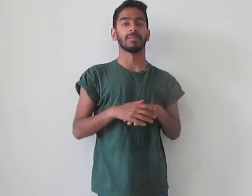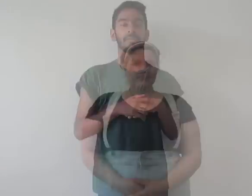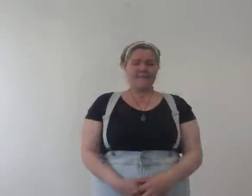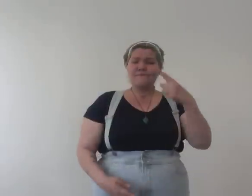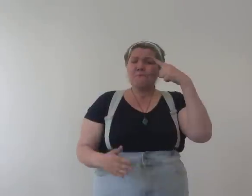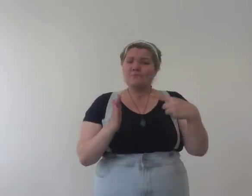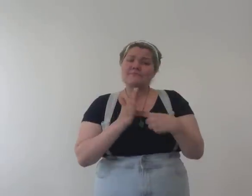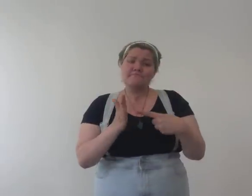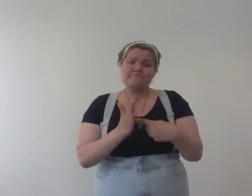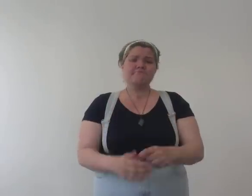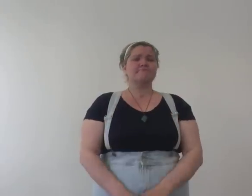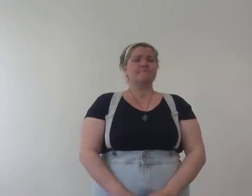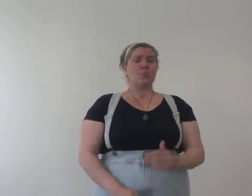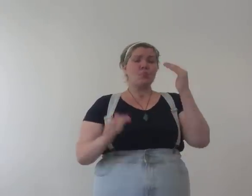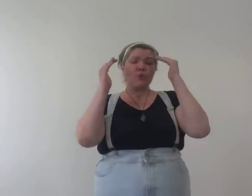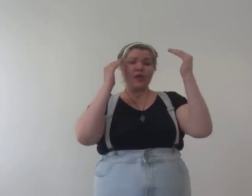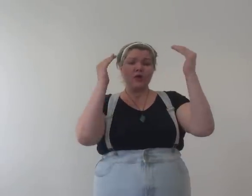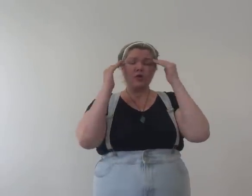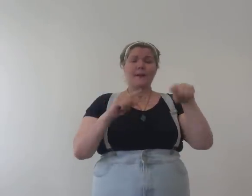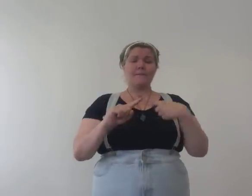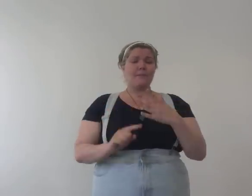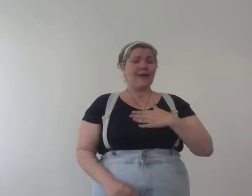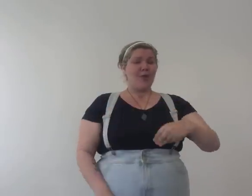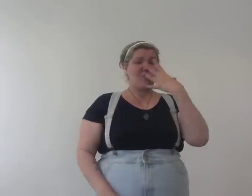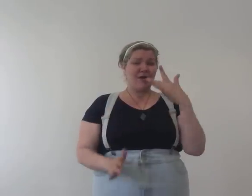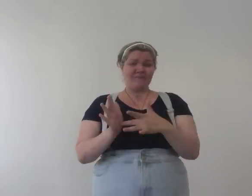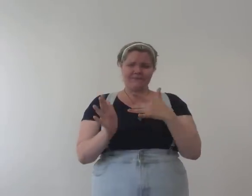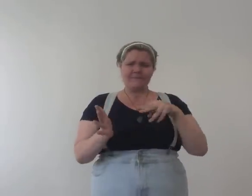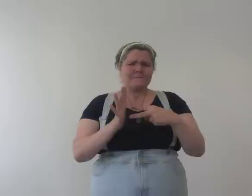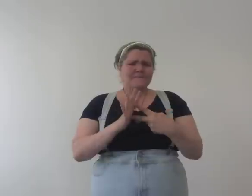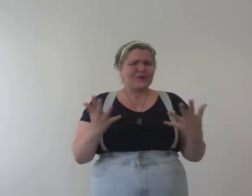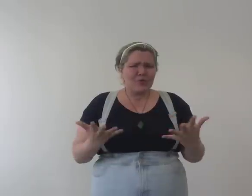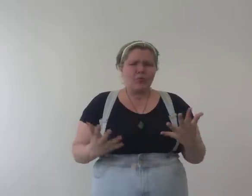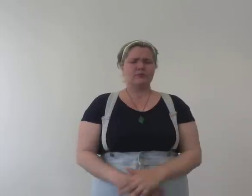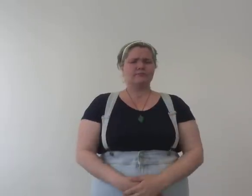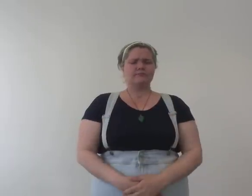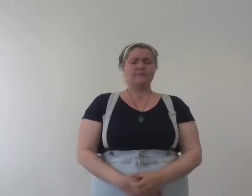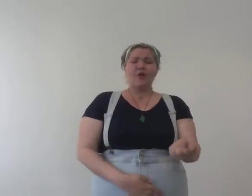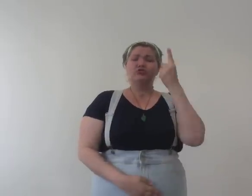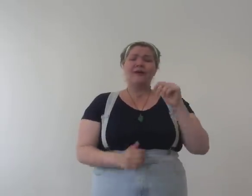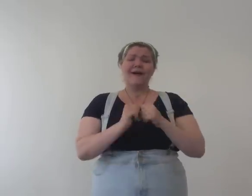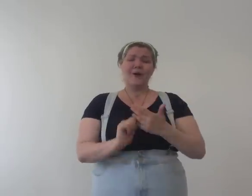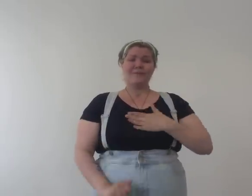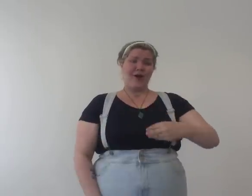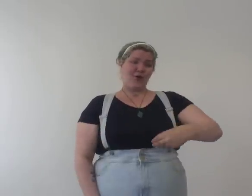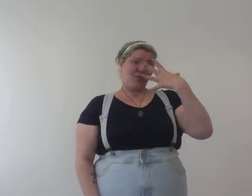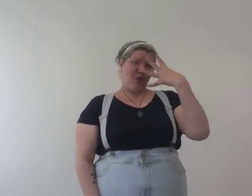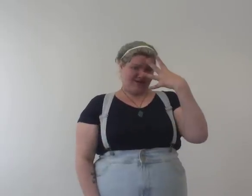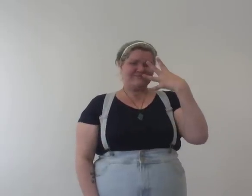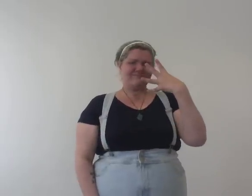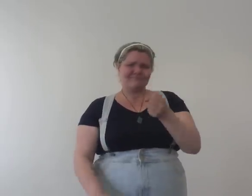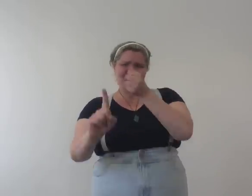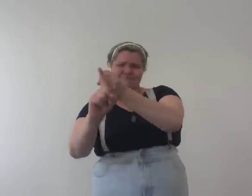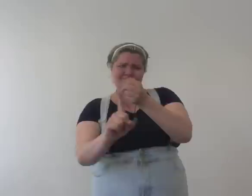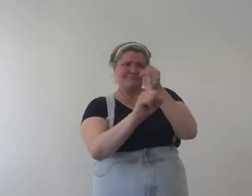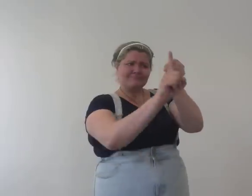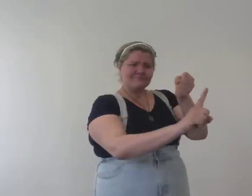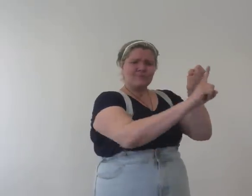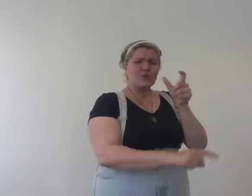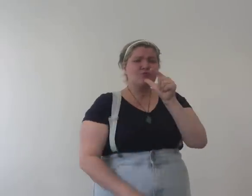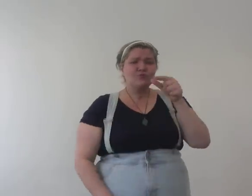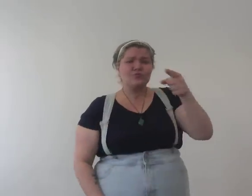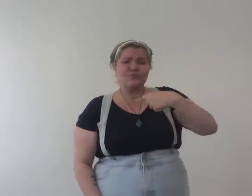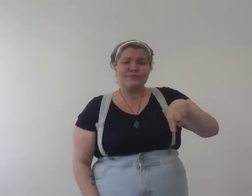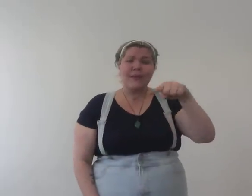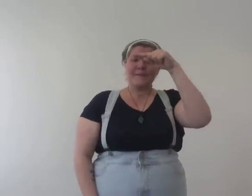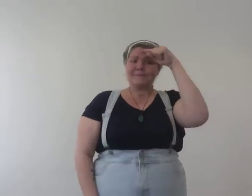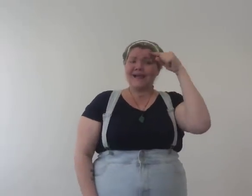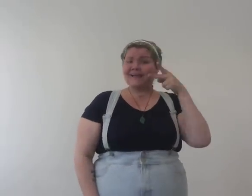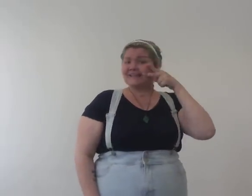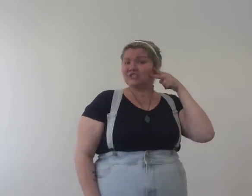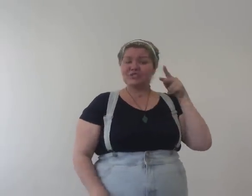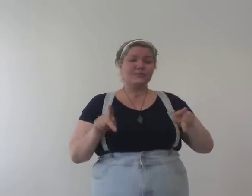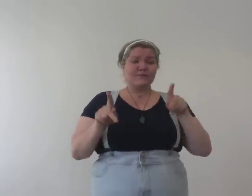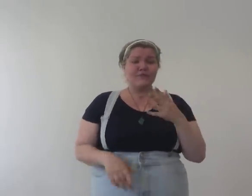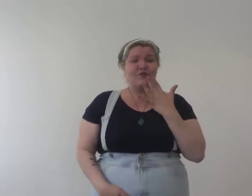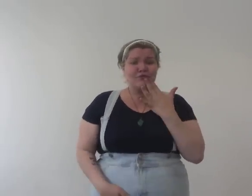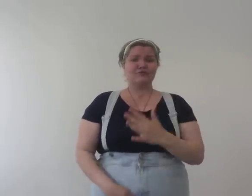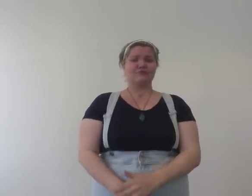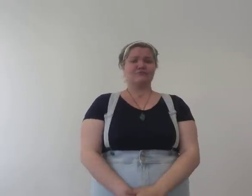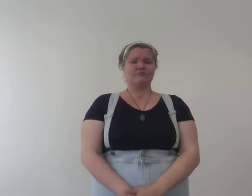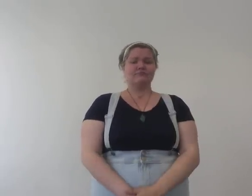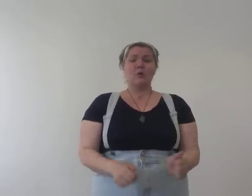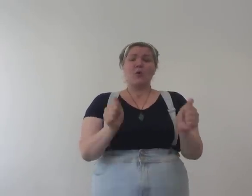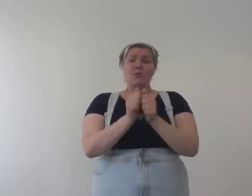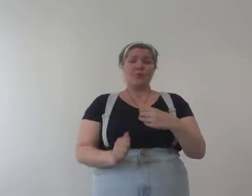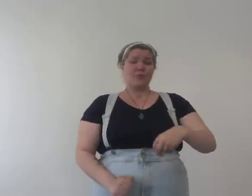For Example: Being aware of my white privilege means I have to understand how my whiteness impact Black, Indigenous, People of Colour.